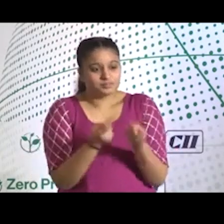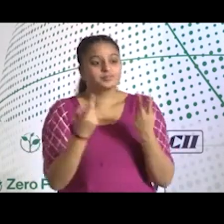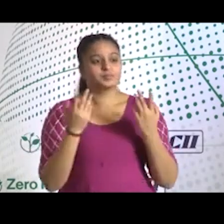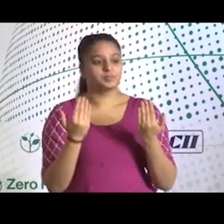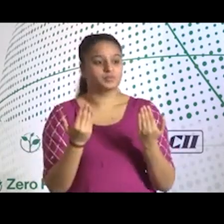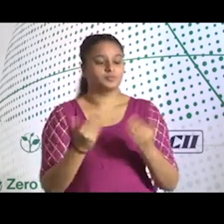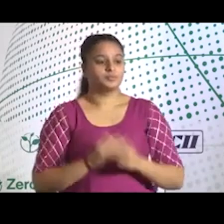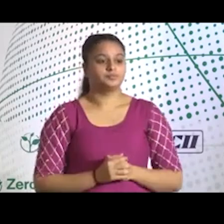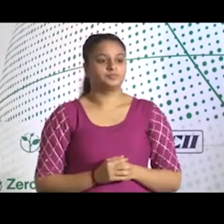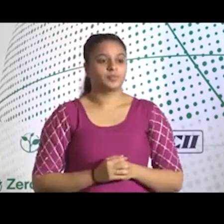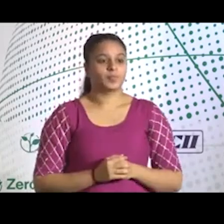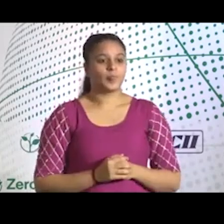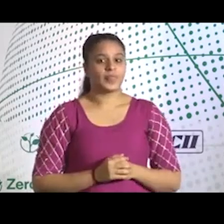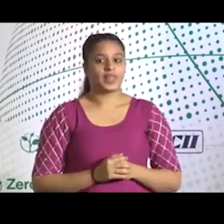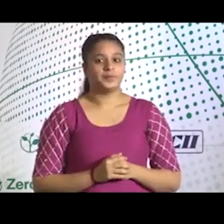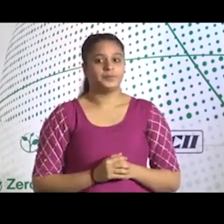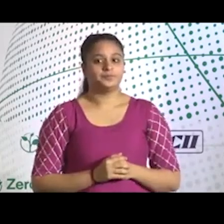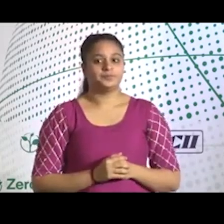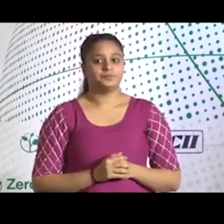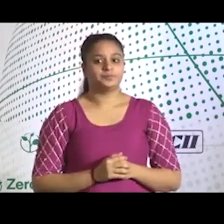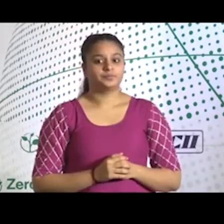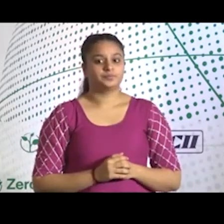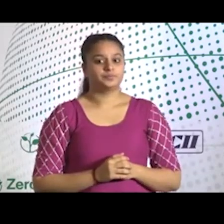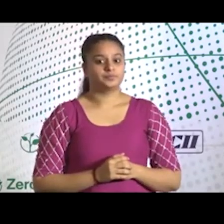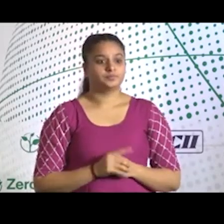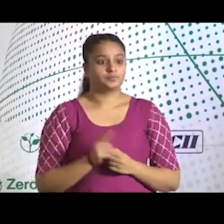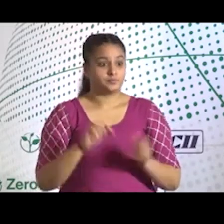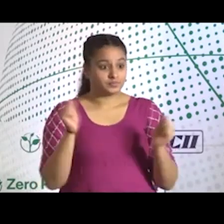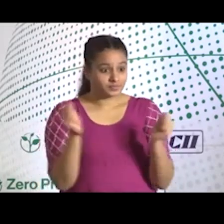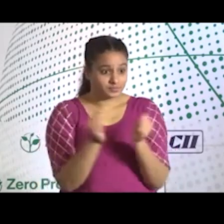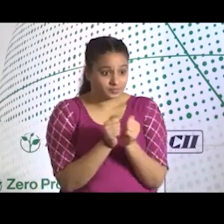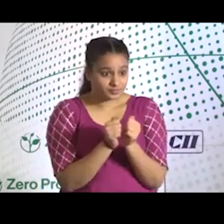Along with that, adding awareness within the organization, building